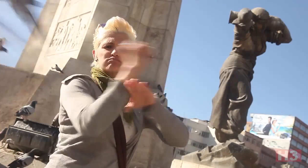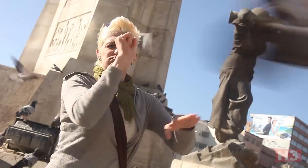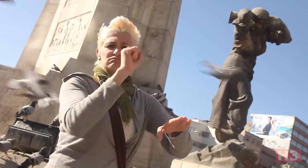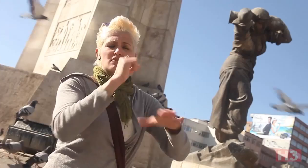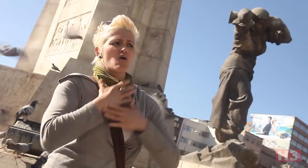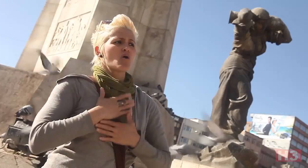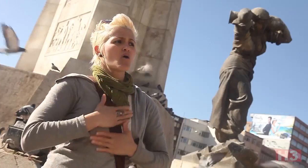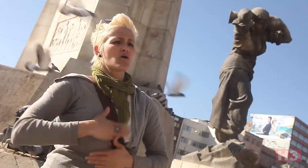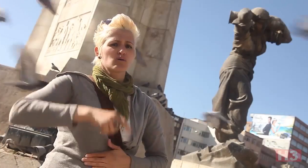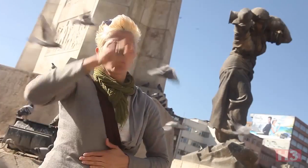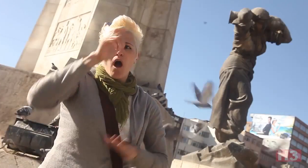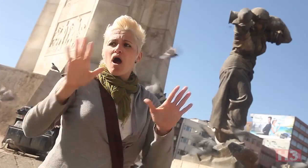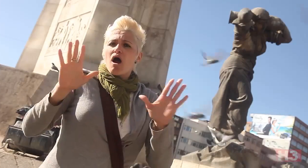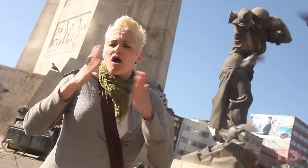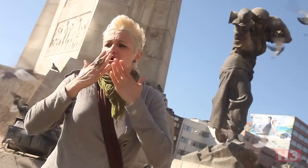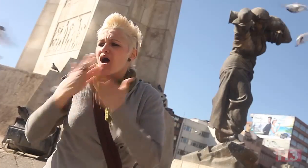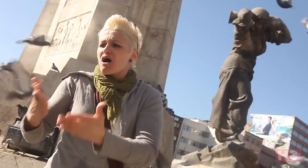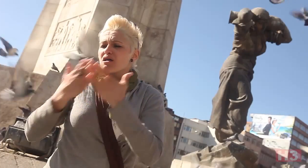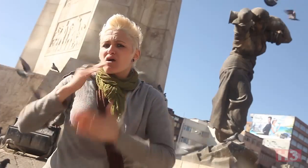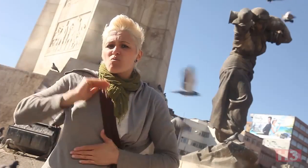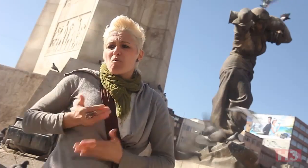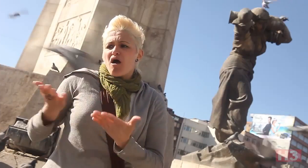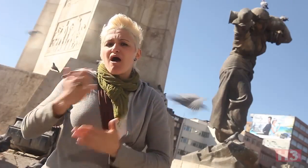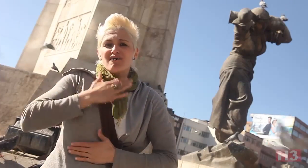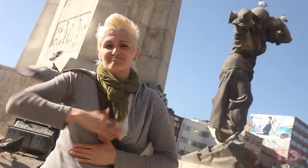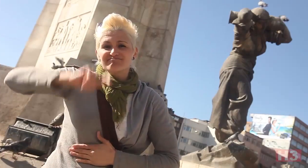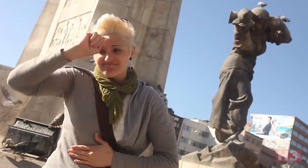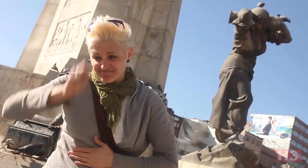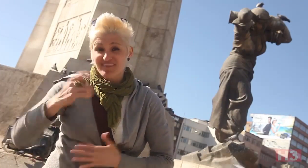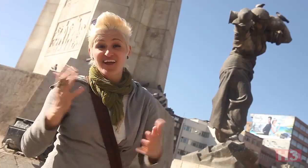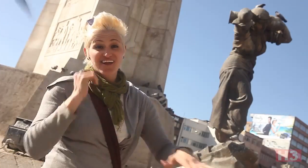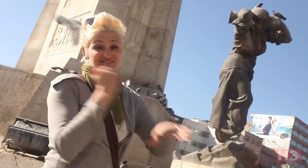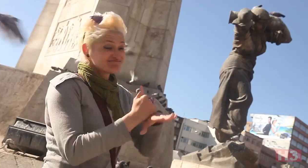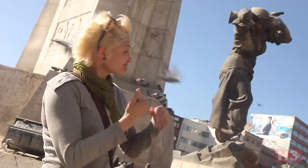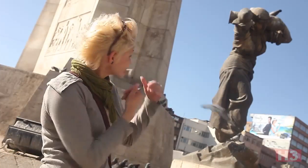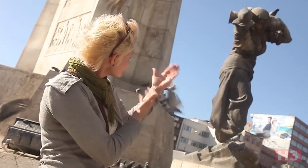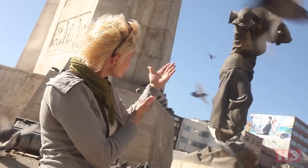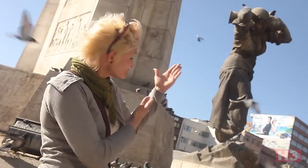They fought until Turkey conquered and won. Turkey was thankful for these women and built this statue.